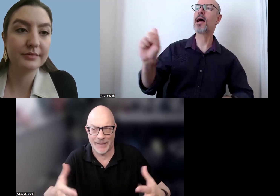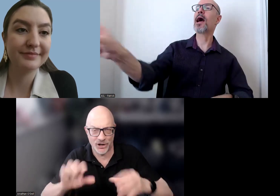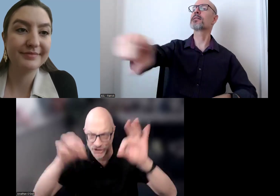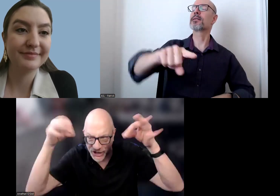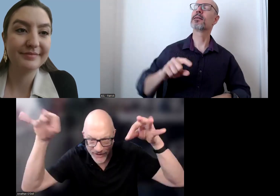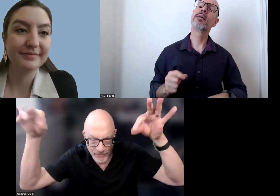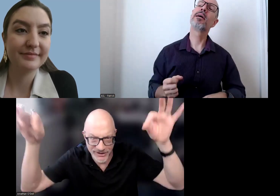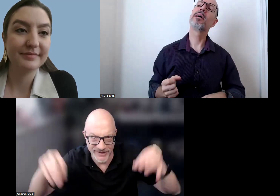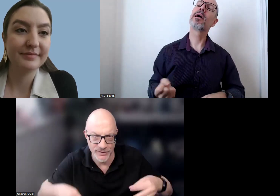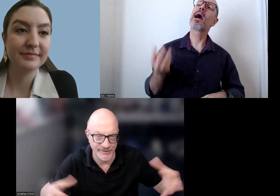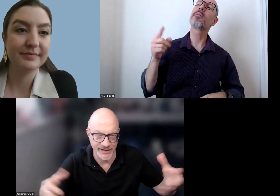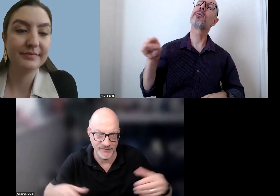hearing people, when I assume